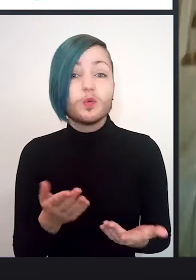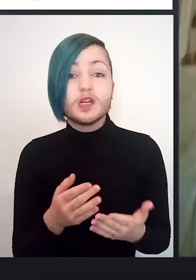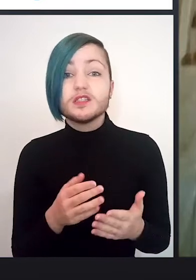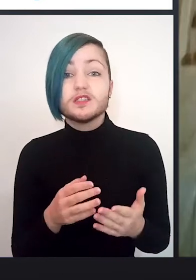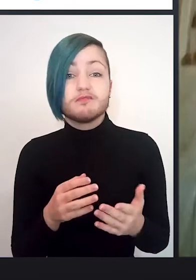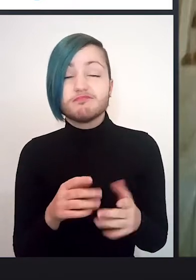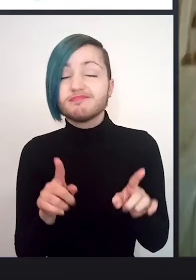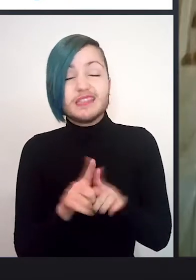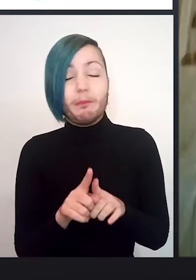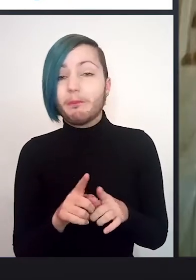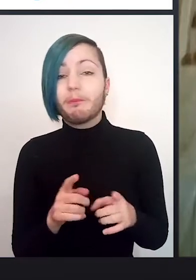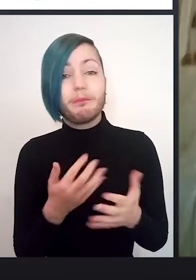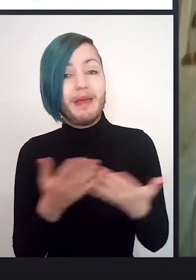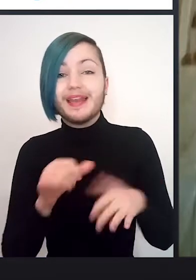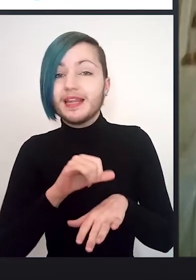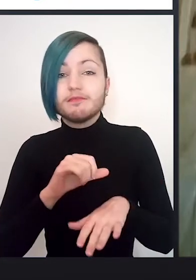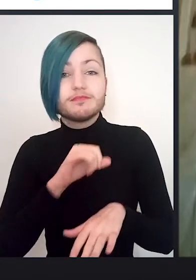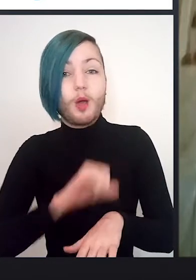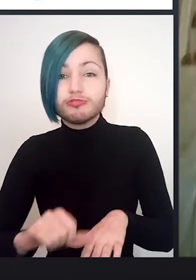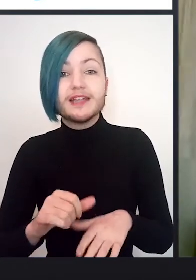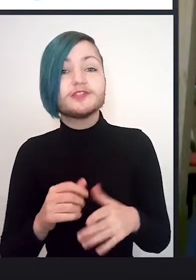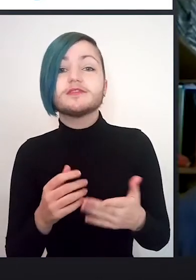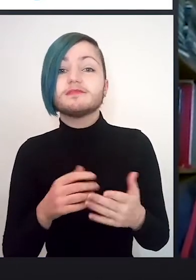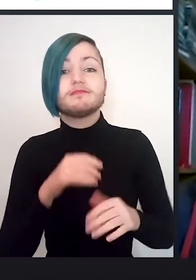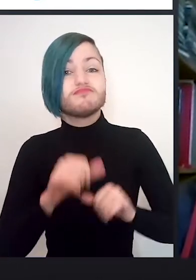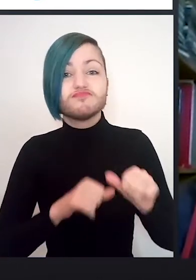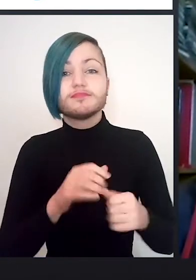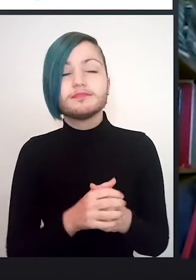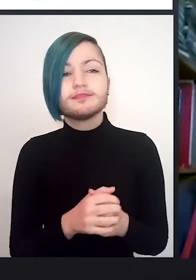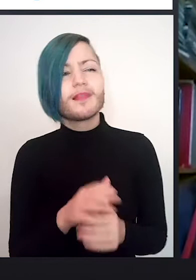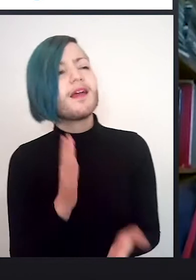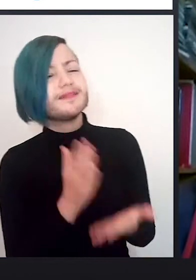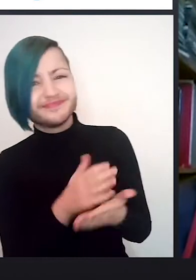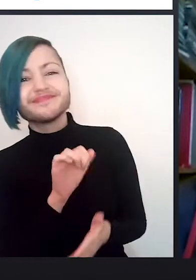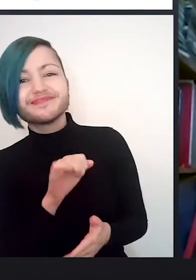As you would expect from any other operation. Yeah, absolutely. It runs like clockwork, doesn't it, then?